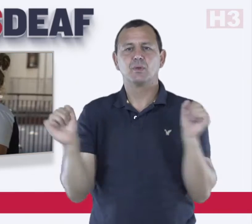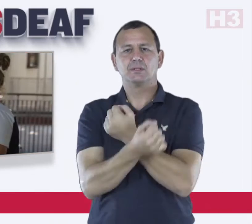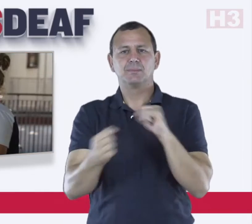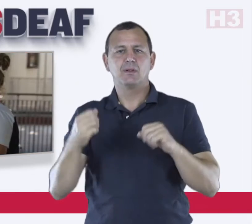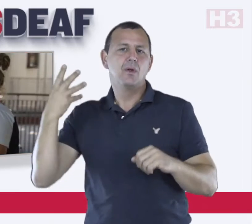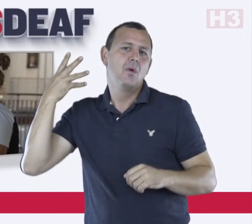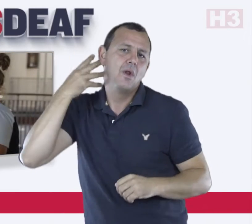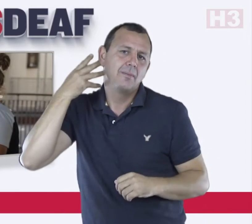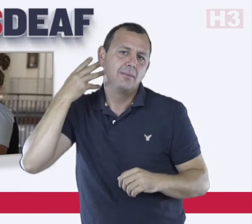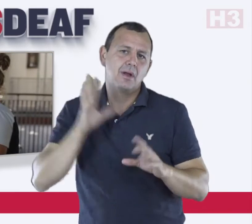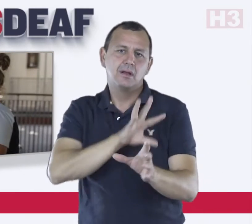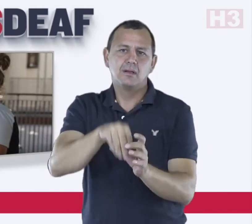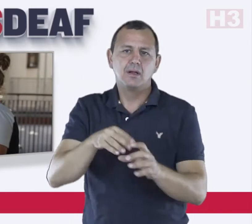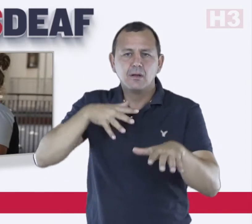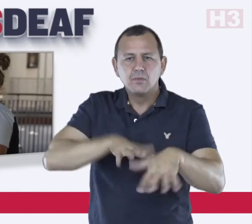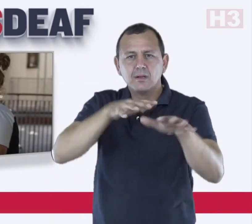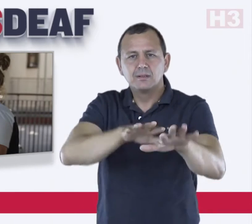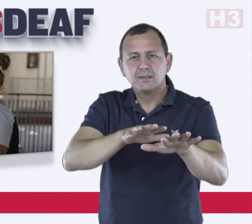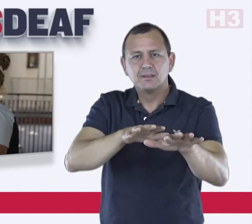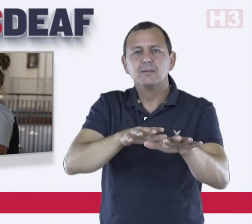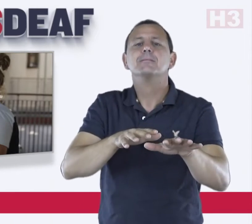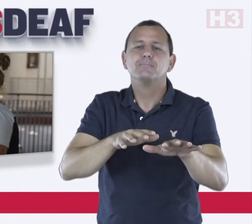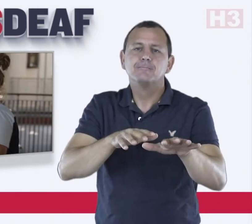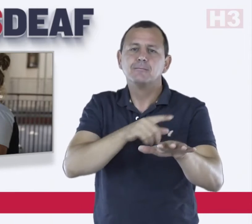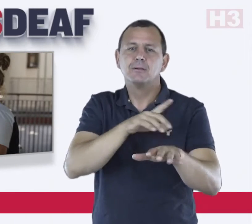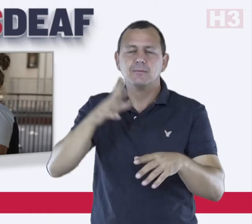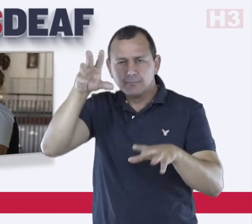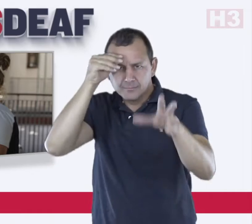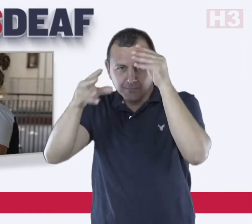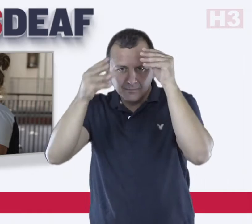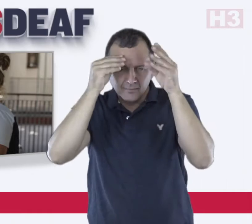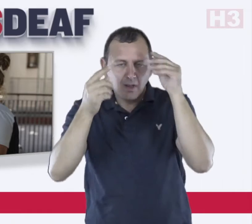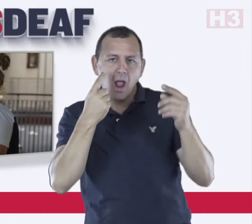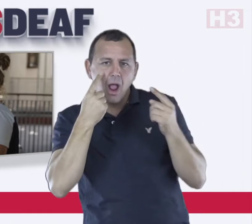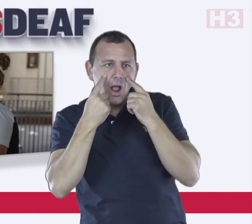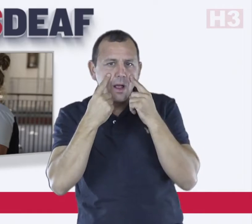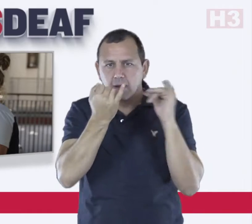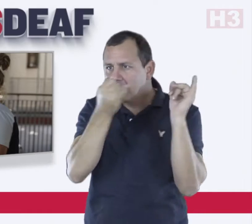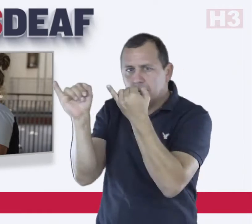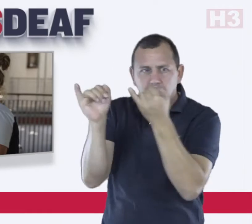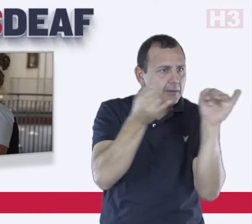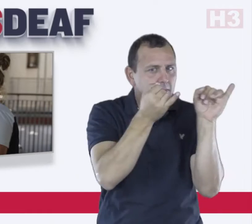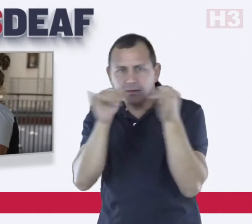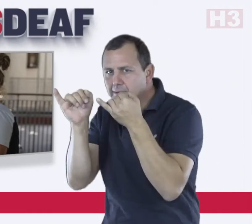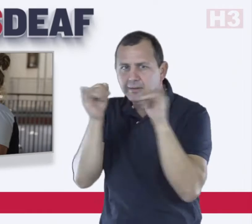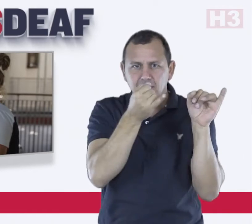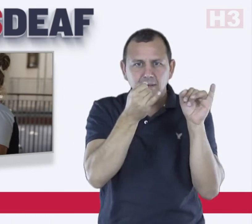Unable to wear her cochlear implant in water, she learned to use her eyes more and